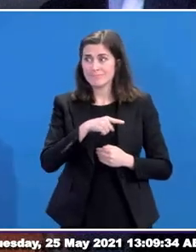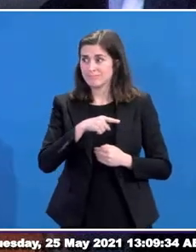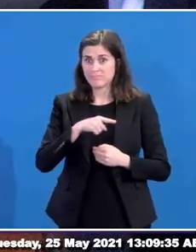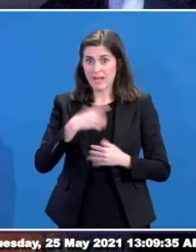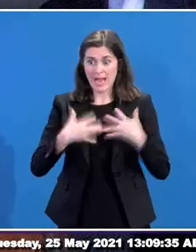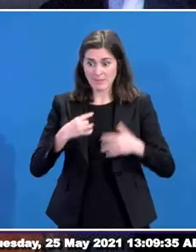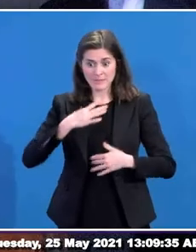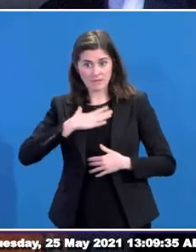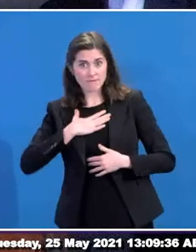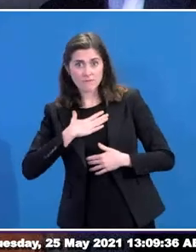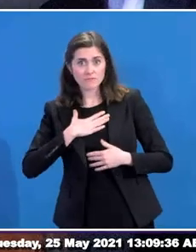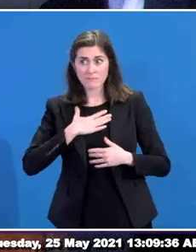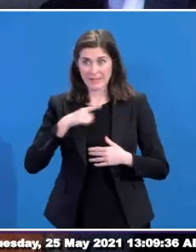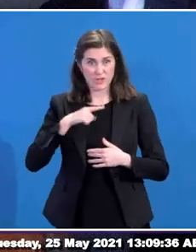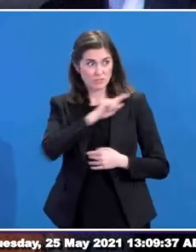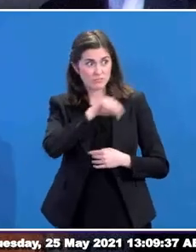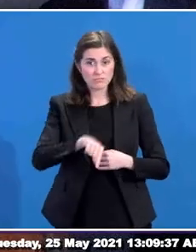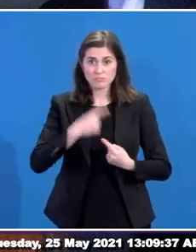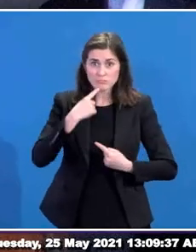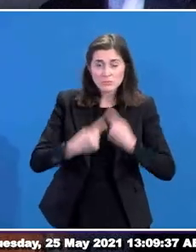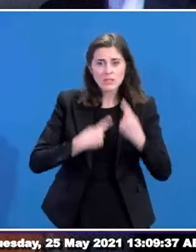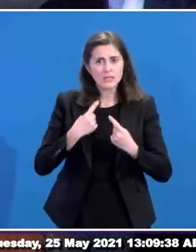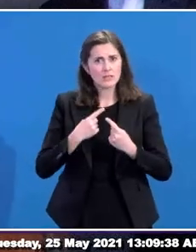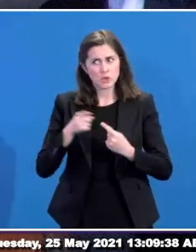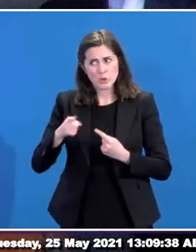about what has occurred, and that's a very important concern for you; is that right?